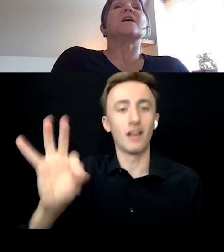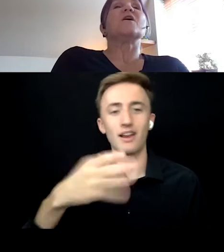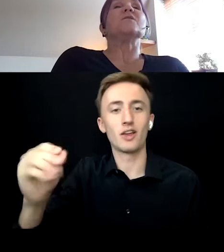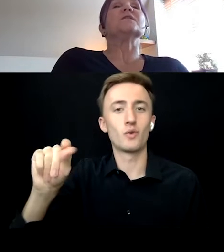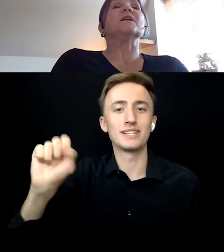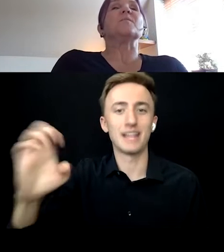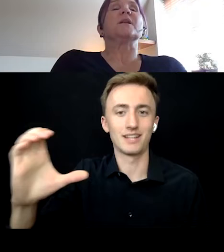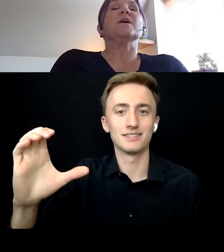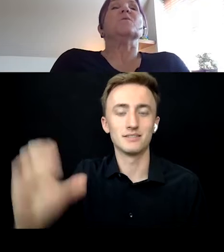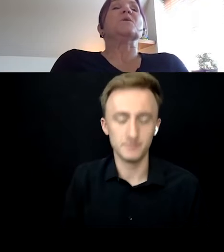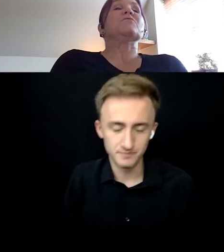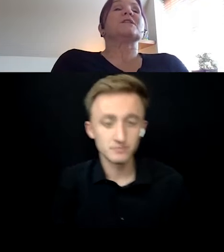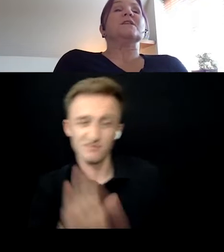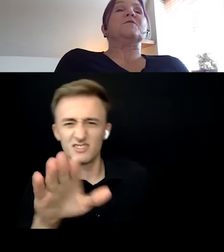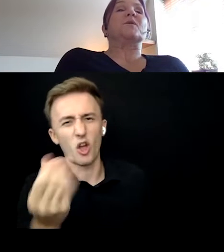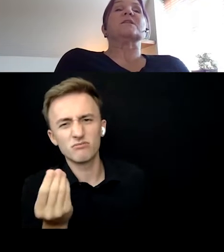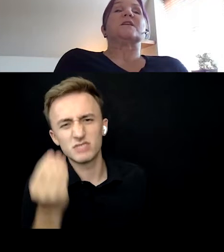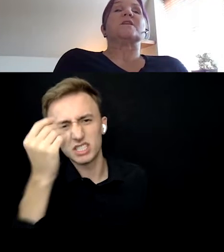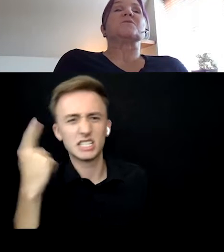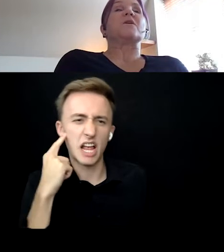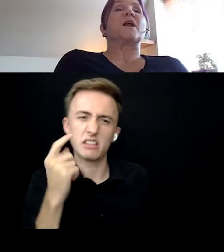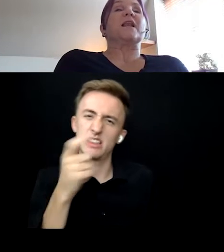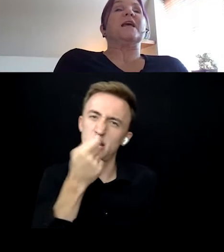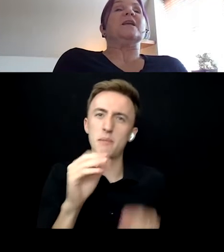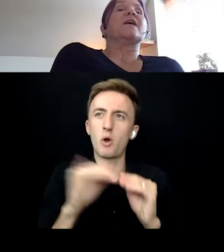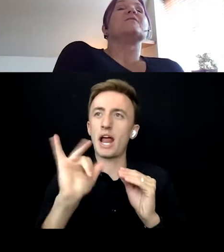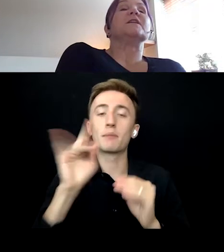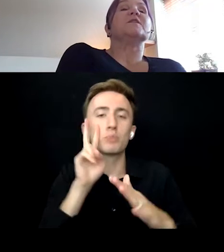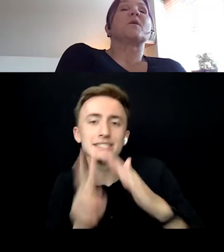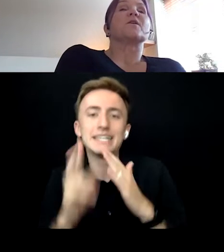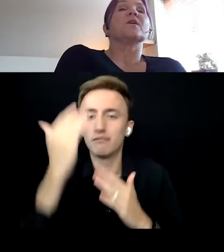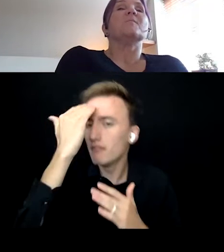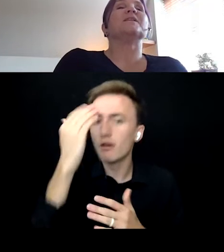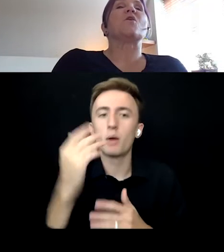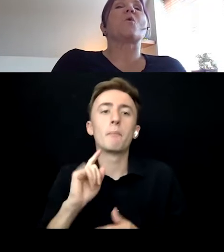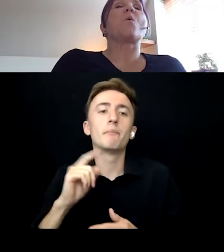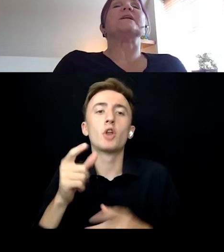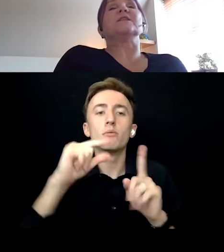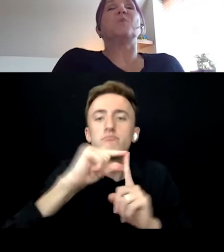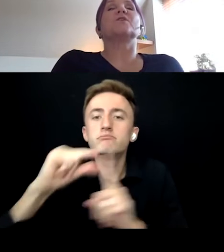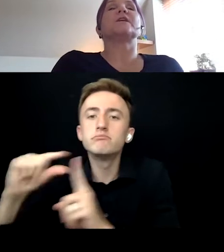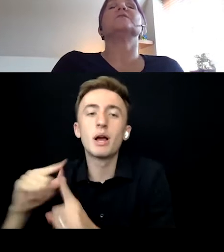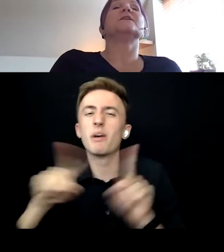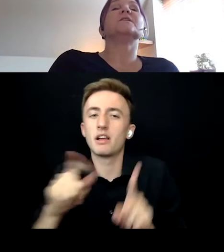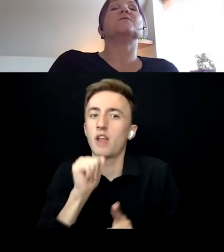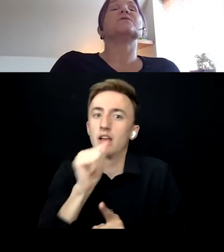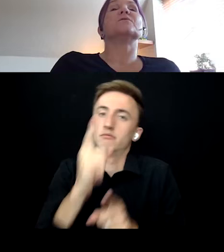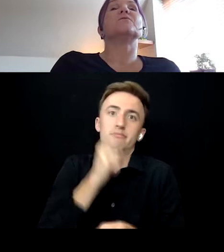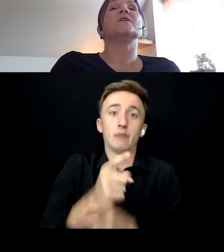sounds like a seed pronunciation, but it's not quite as posh sounding as the original voice,